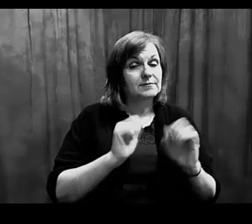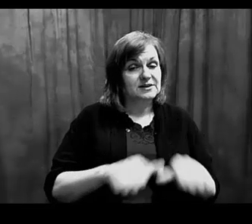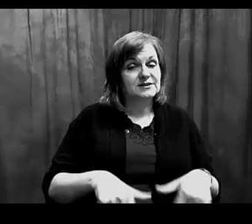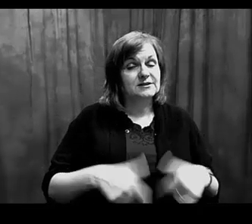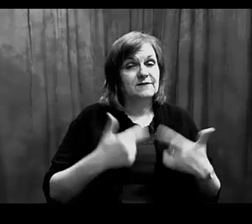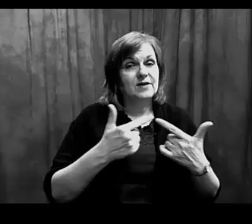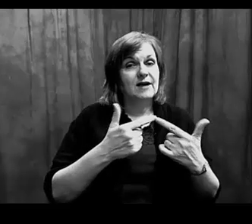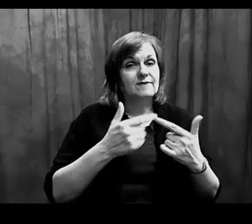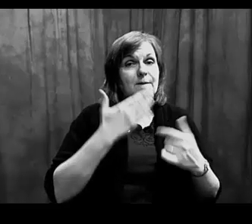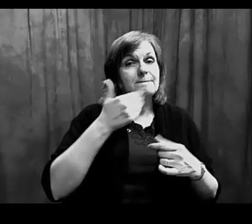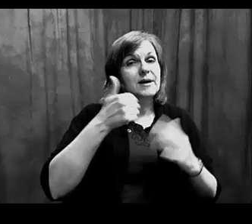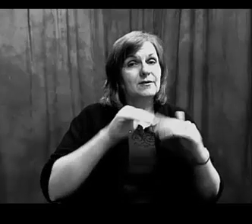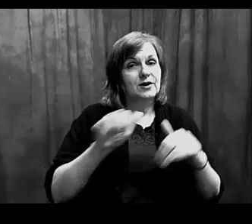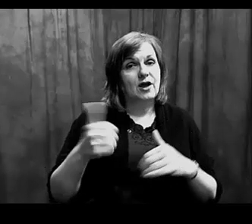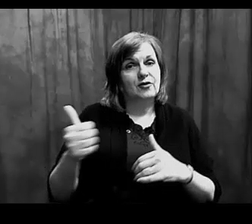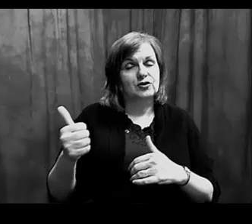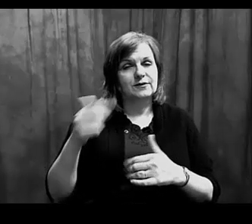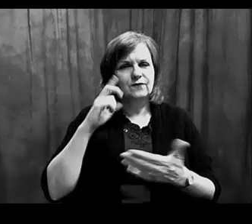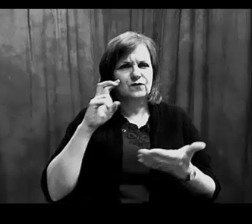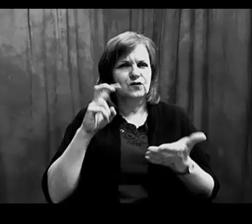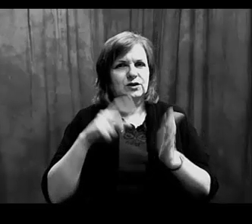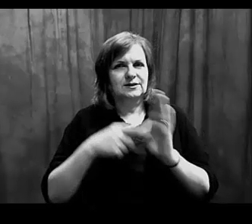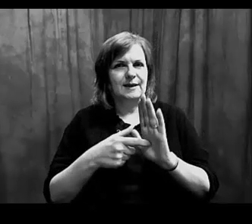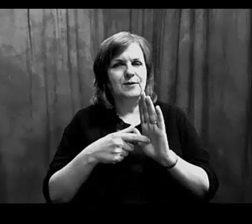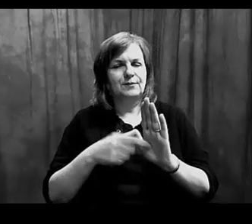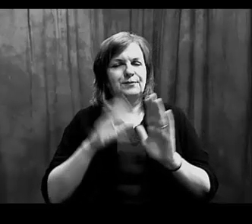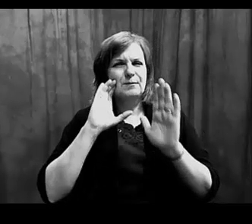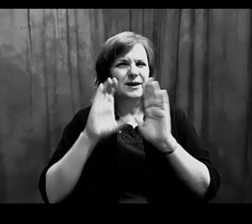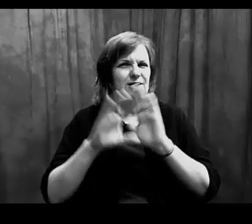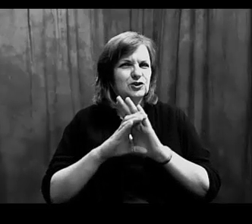we are going to talk about something known as adaptation